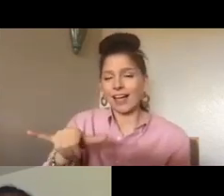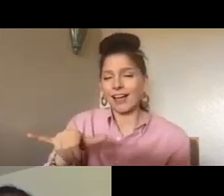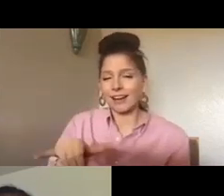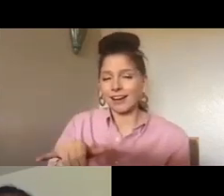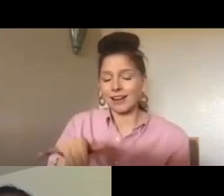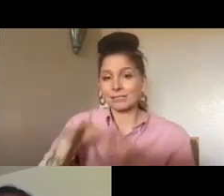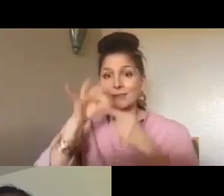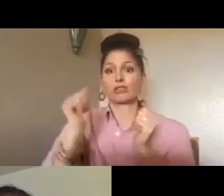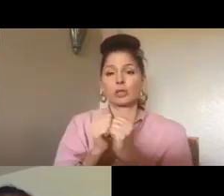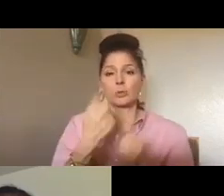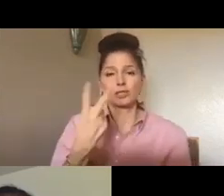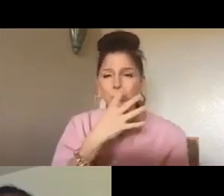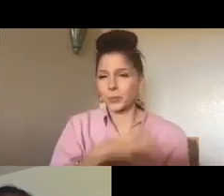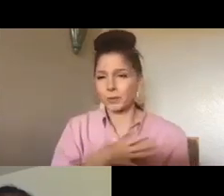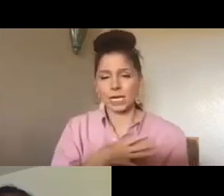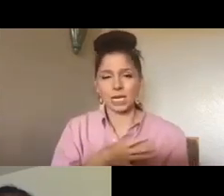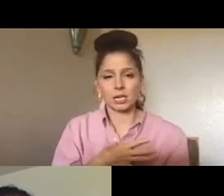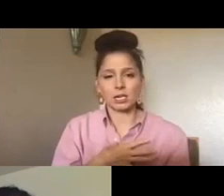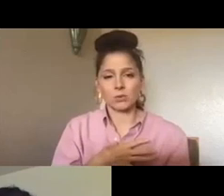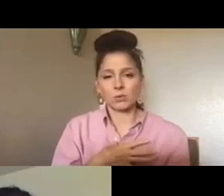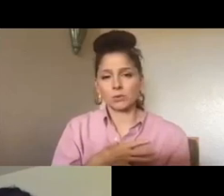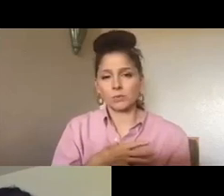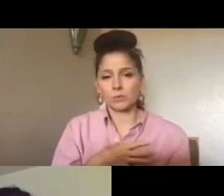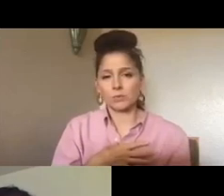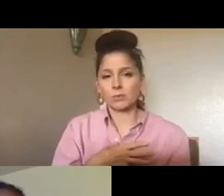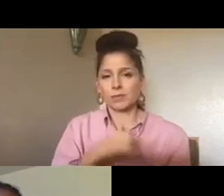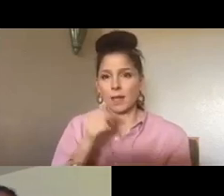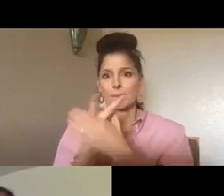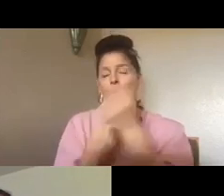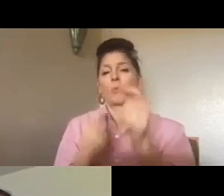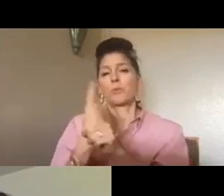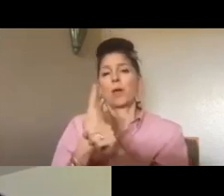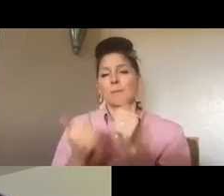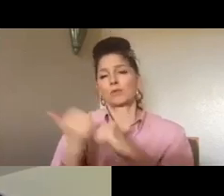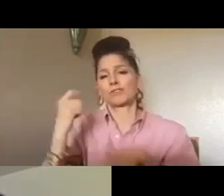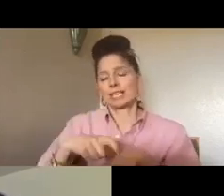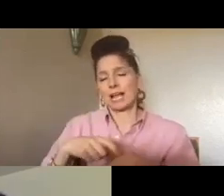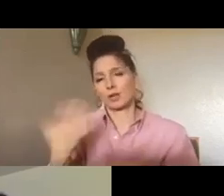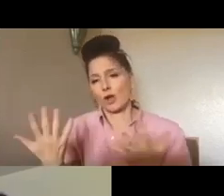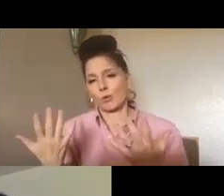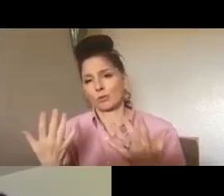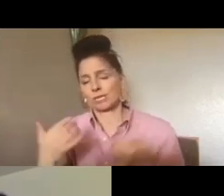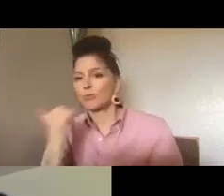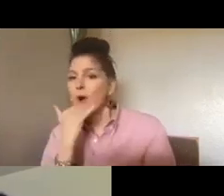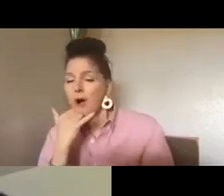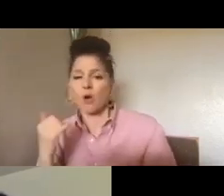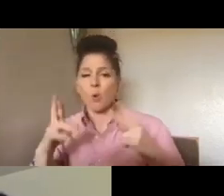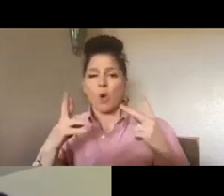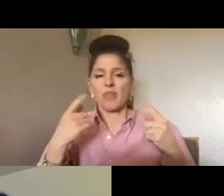see that often, like that, especially with two women. And both of them are right most of the time,